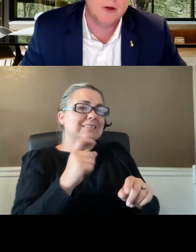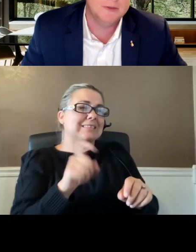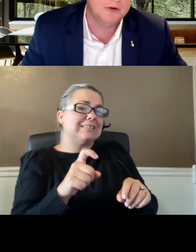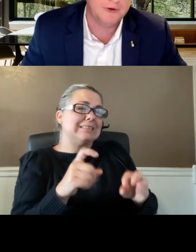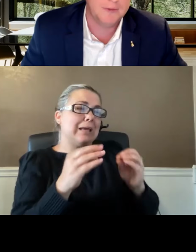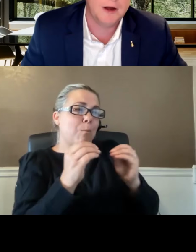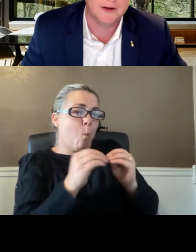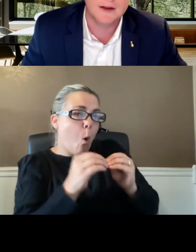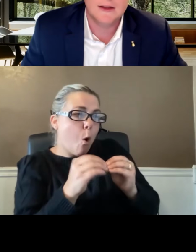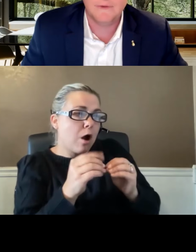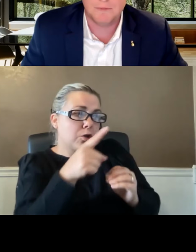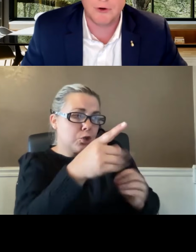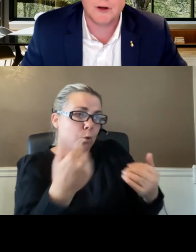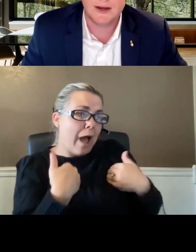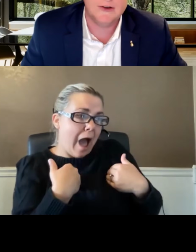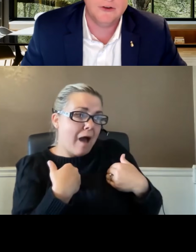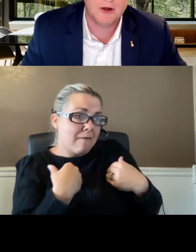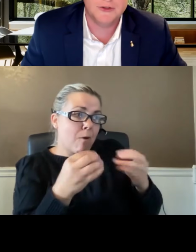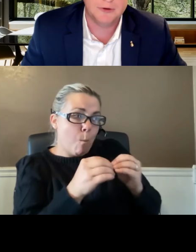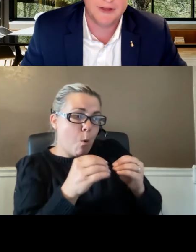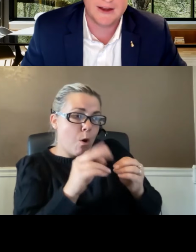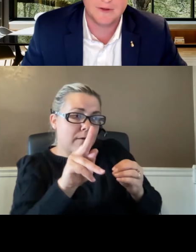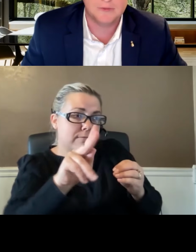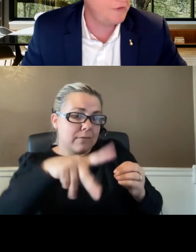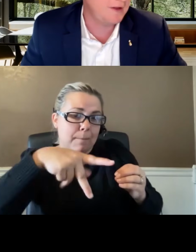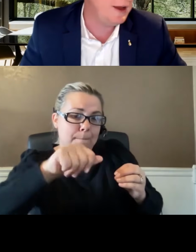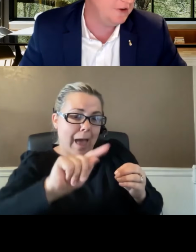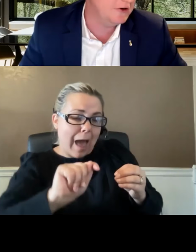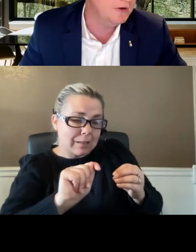multiple for your product? Have you broken it into multiple documents?' Perfectly fine to do,